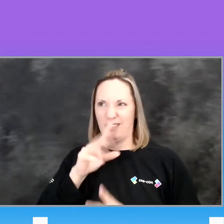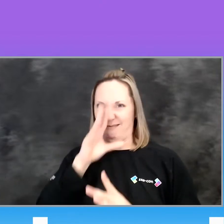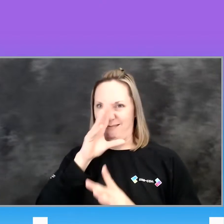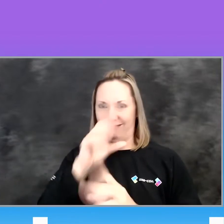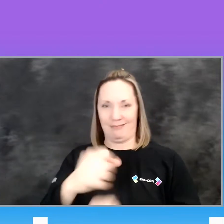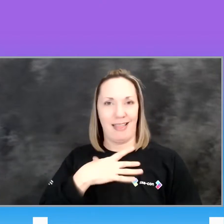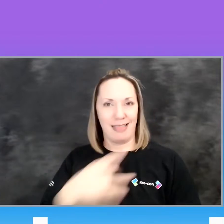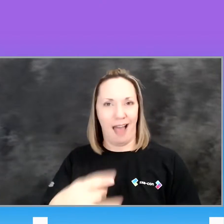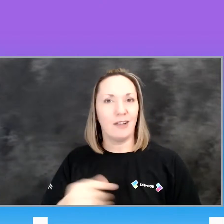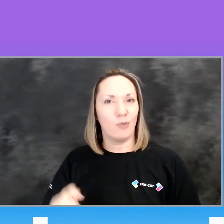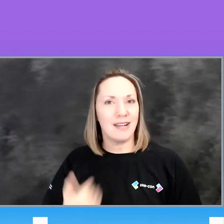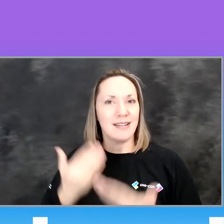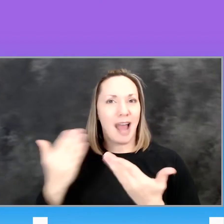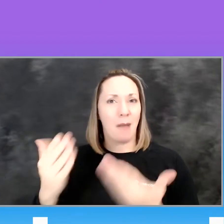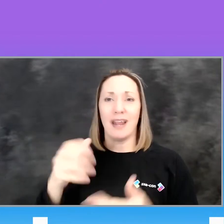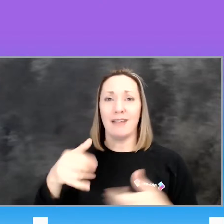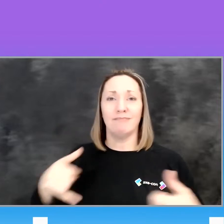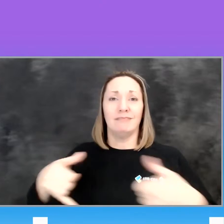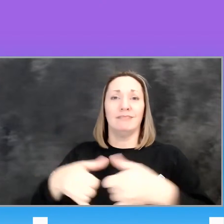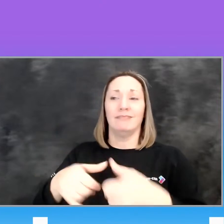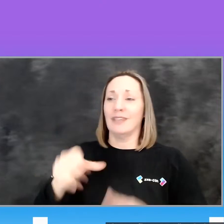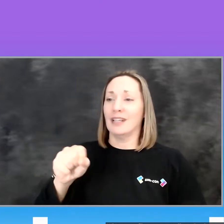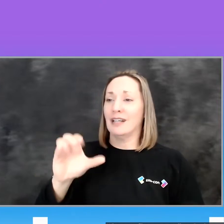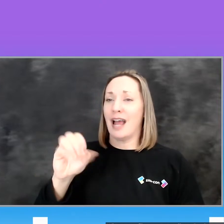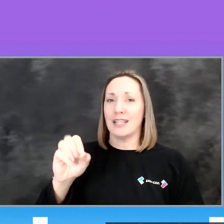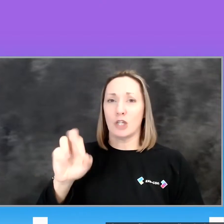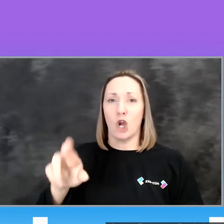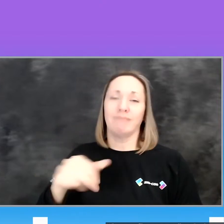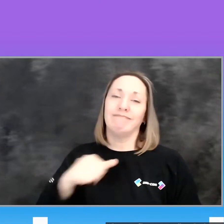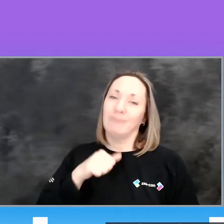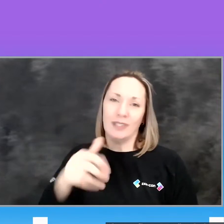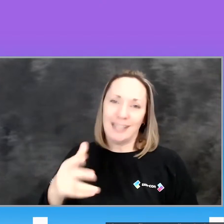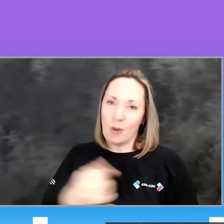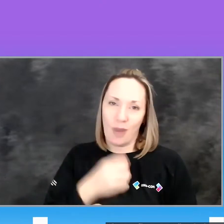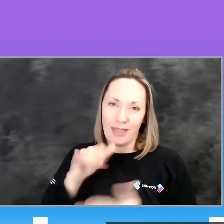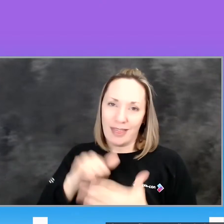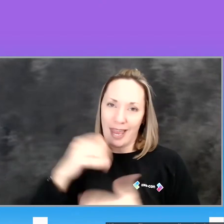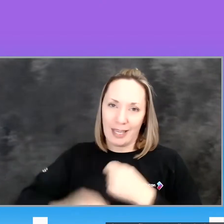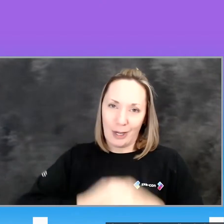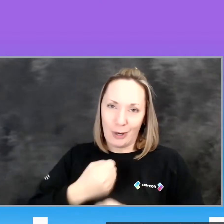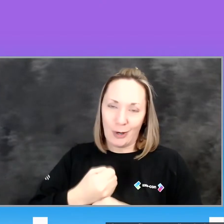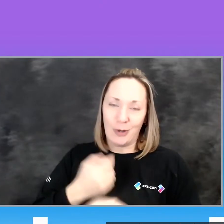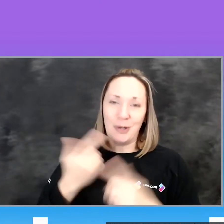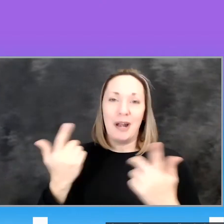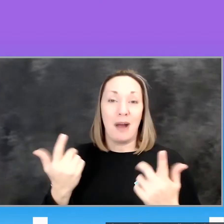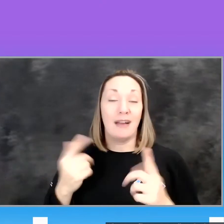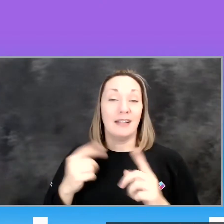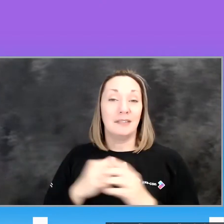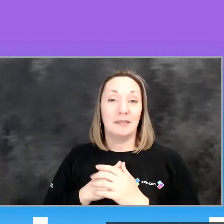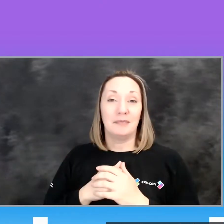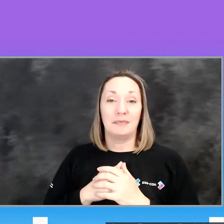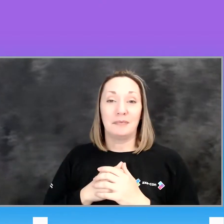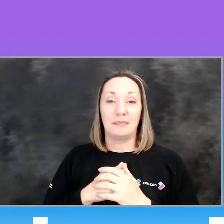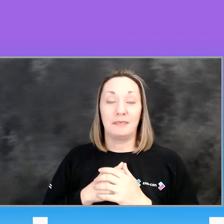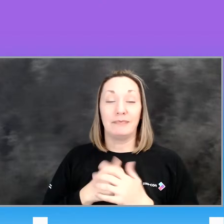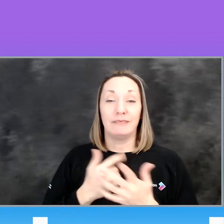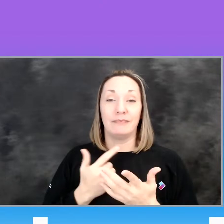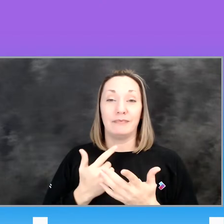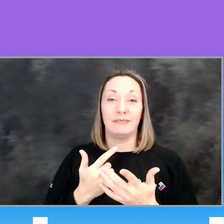nominated and didn't wind up